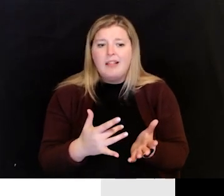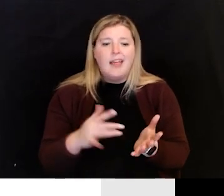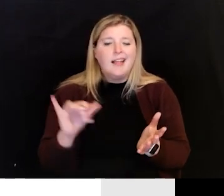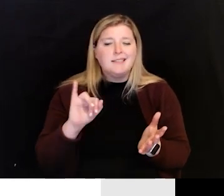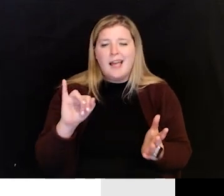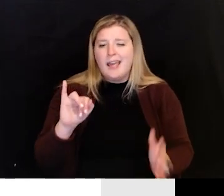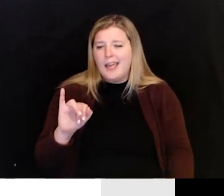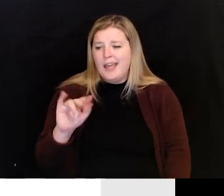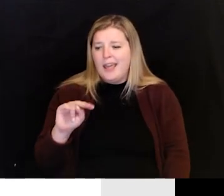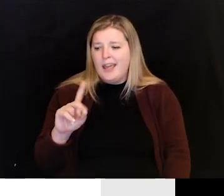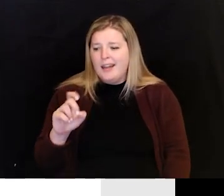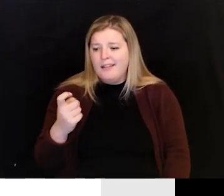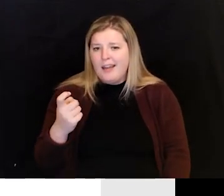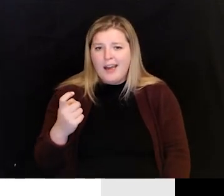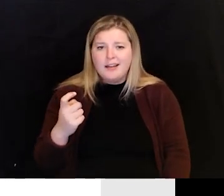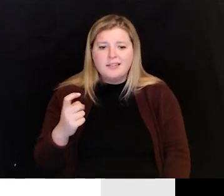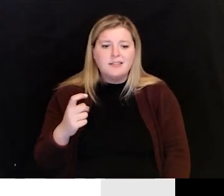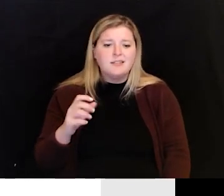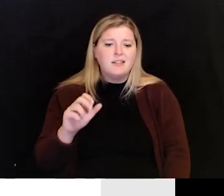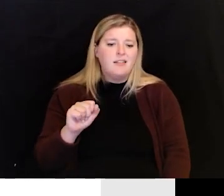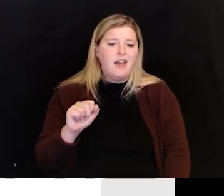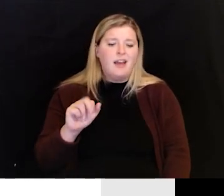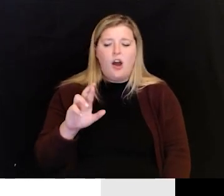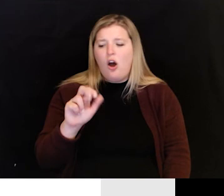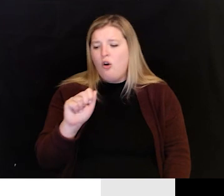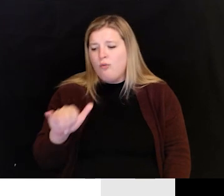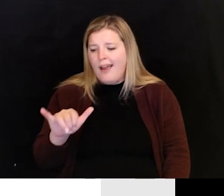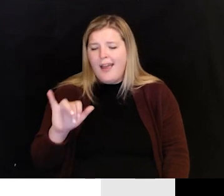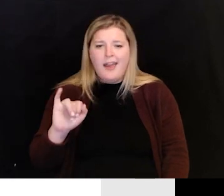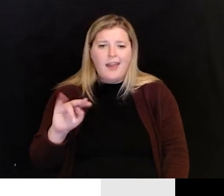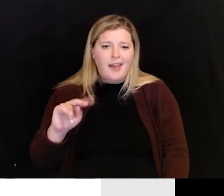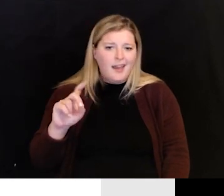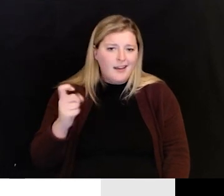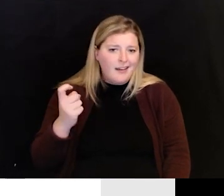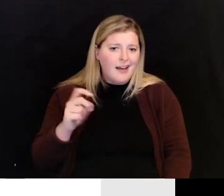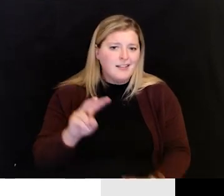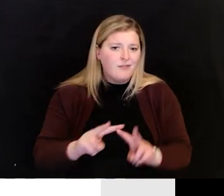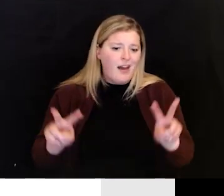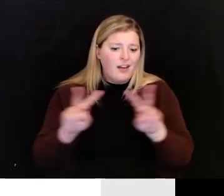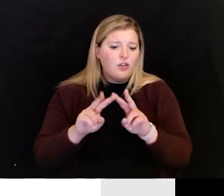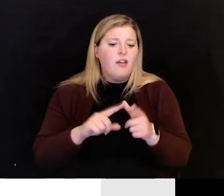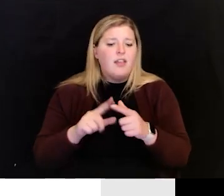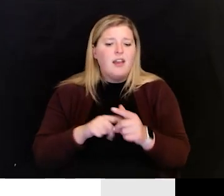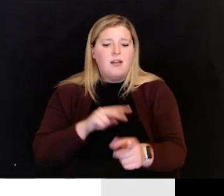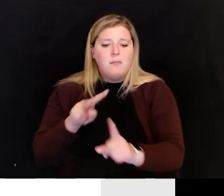So take the same array index values and apply them to your row identifiers,